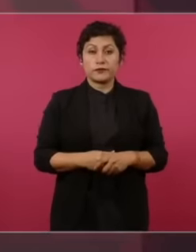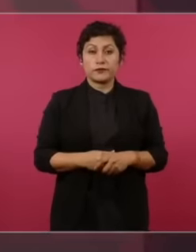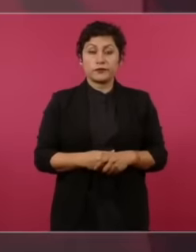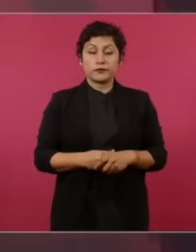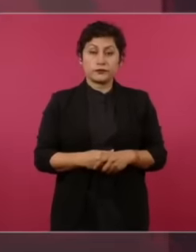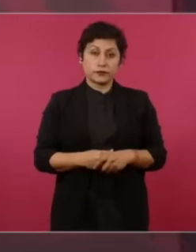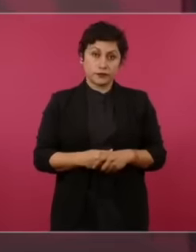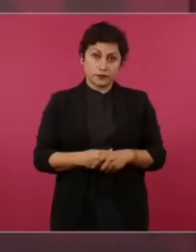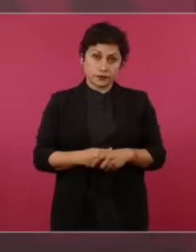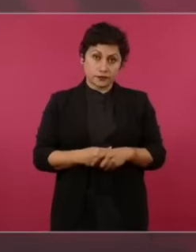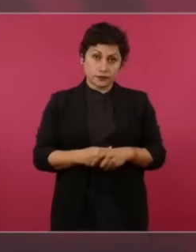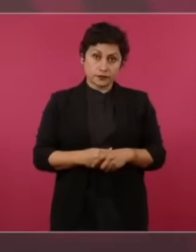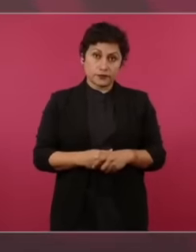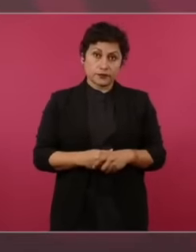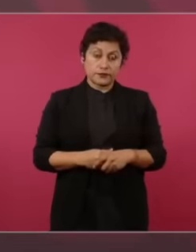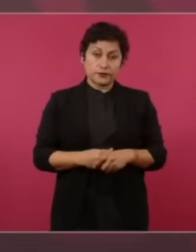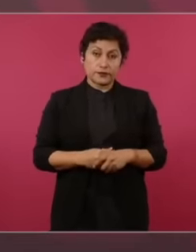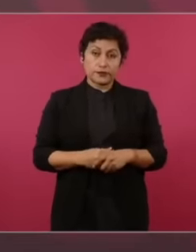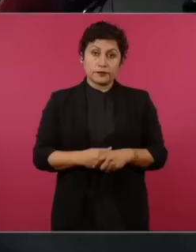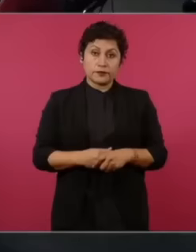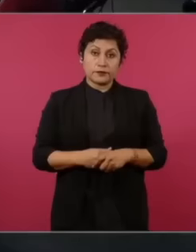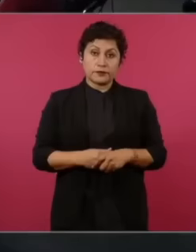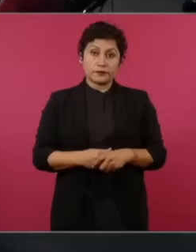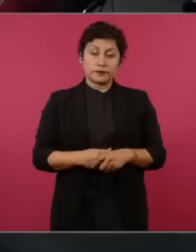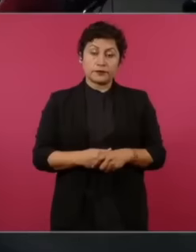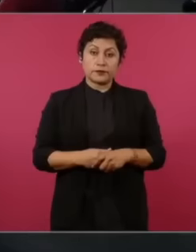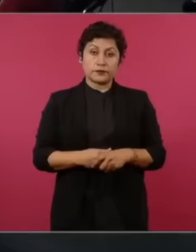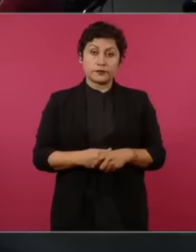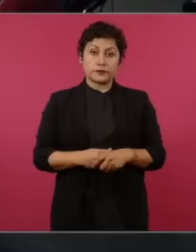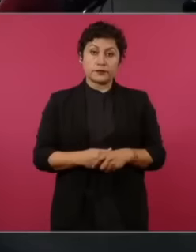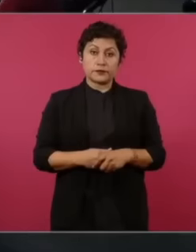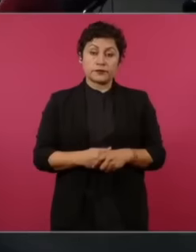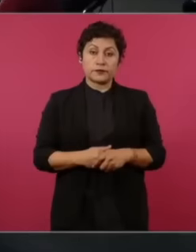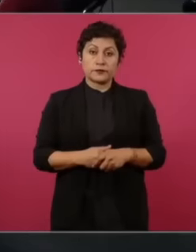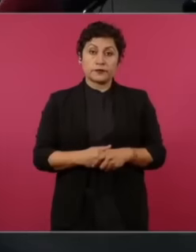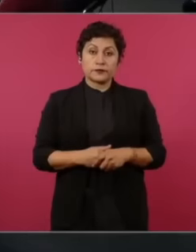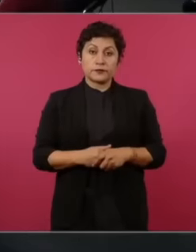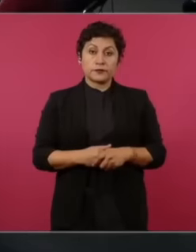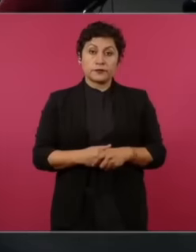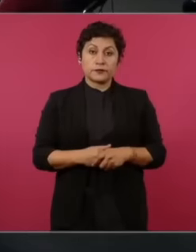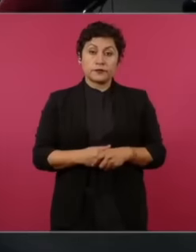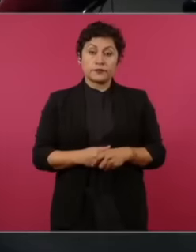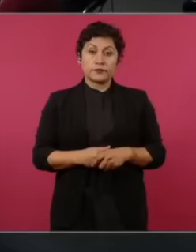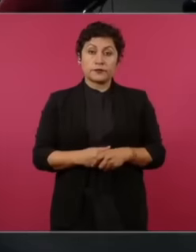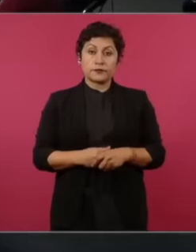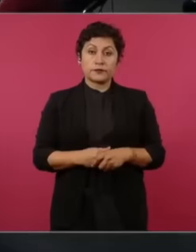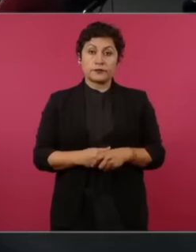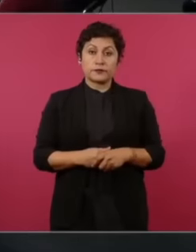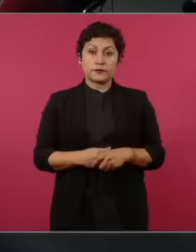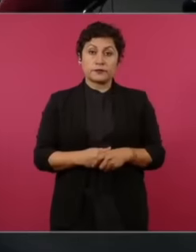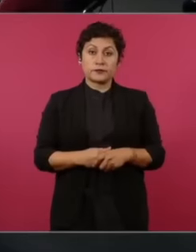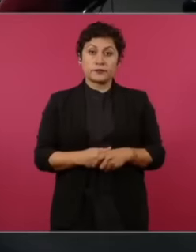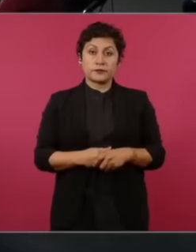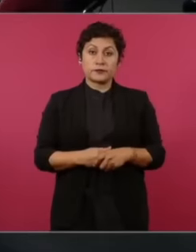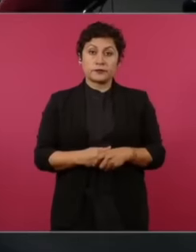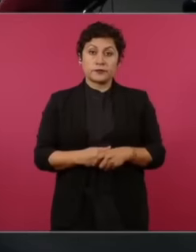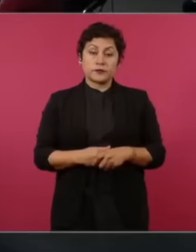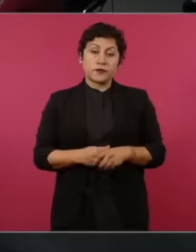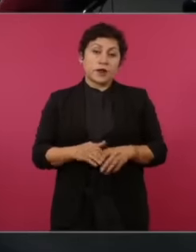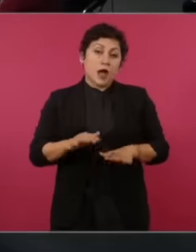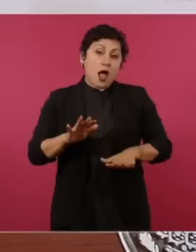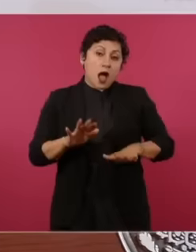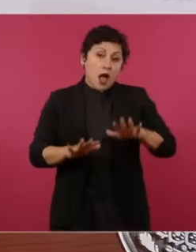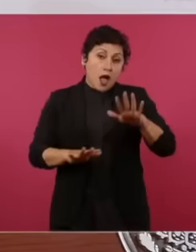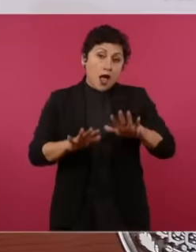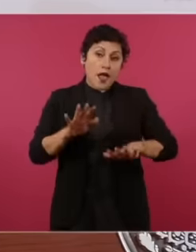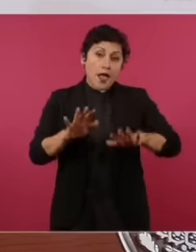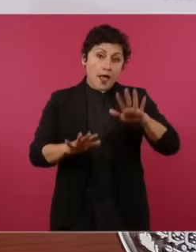important business, accumulate a lot of